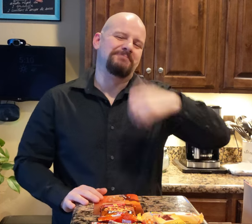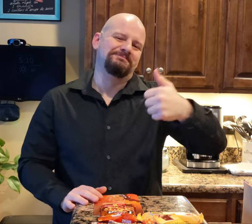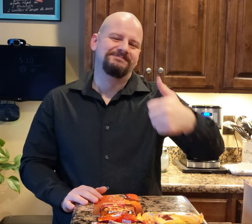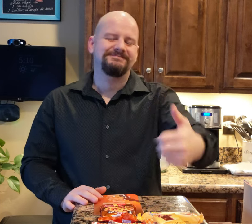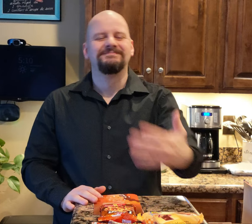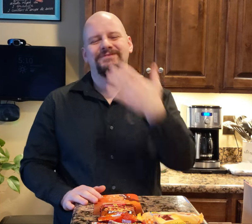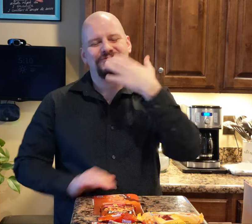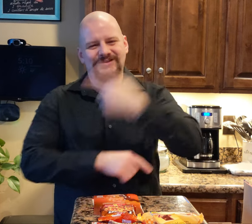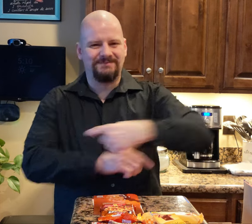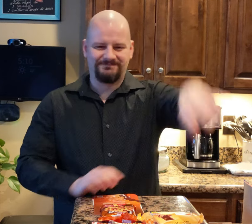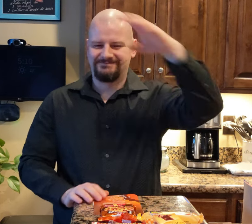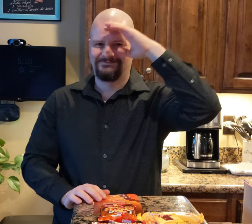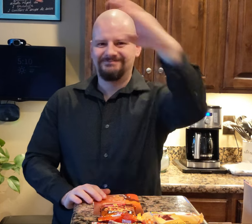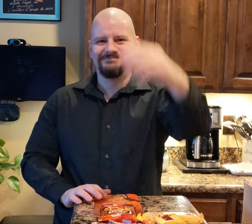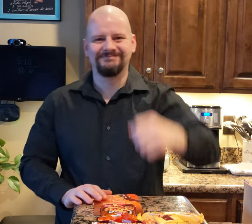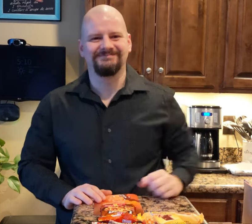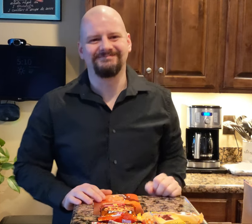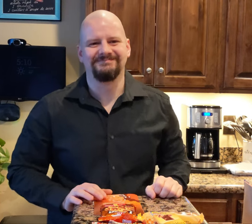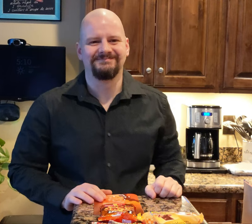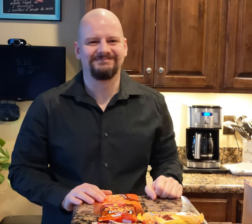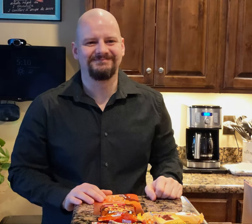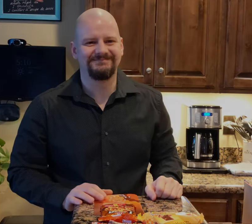All right and have a good day.